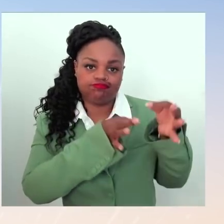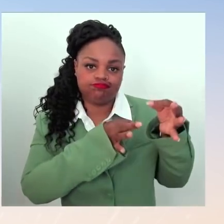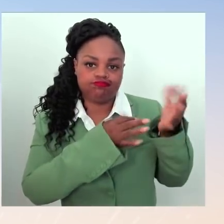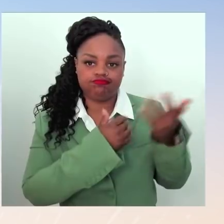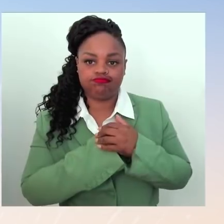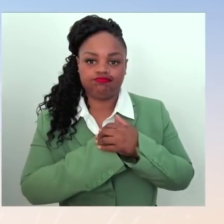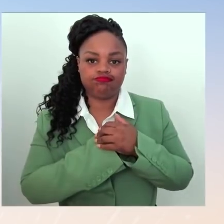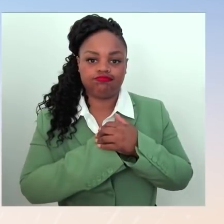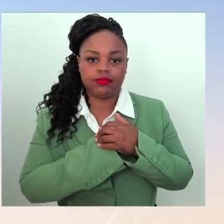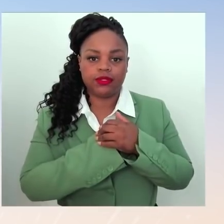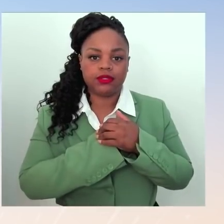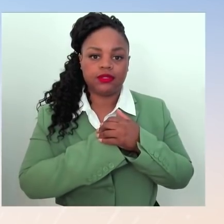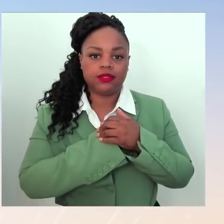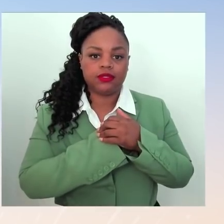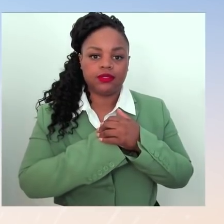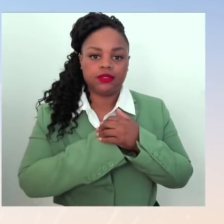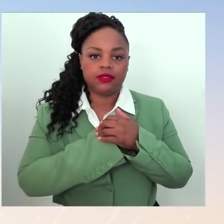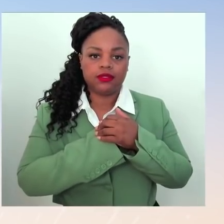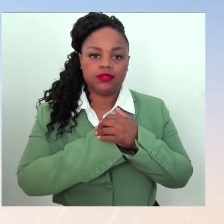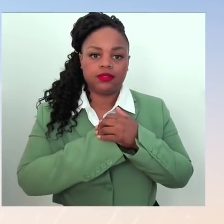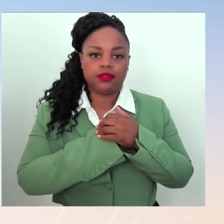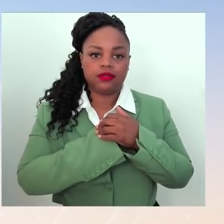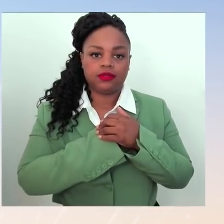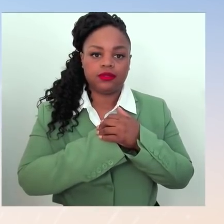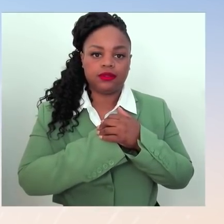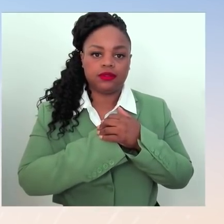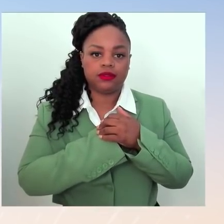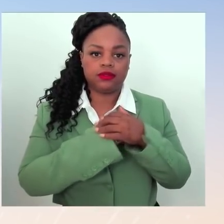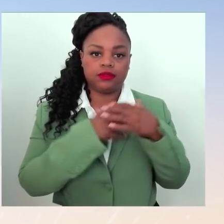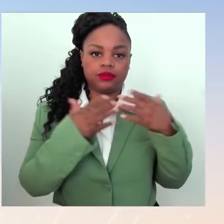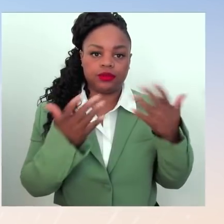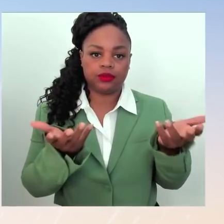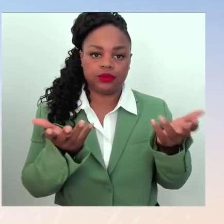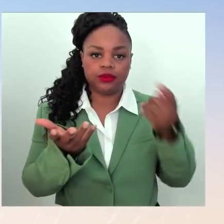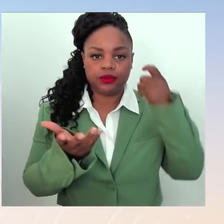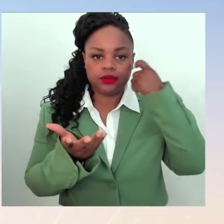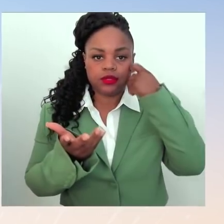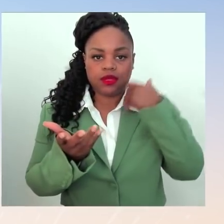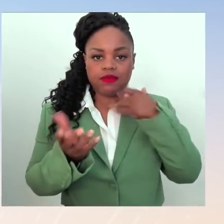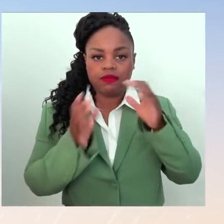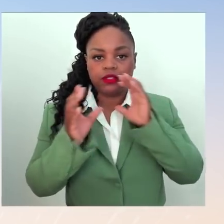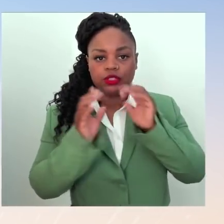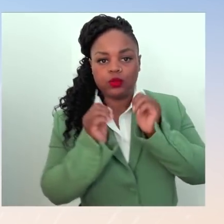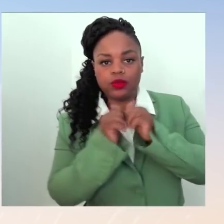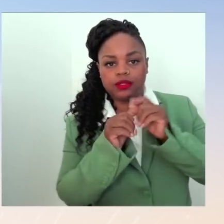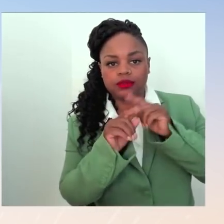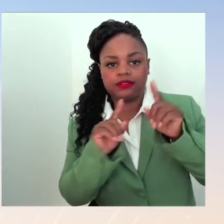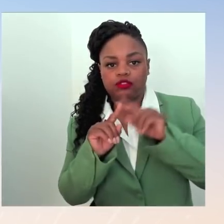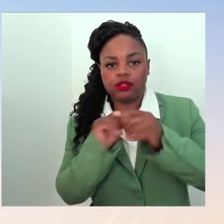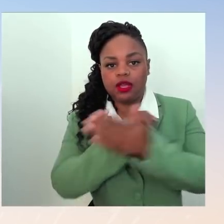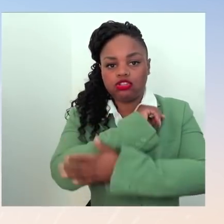And given the conversation we've had earlier about Iran, Venezuela, and Saudi Arabia, the President, as a candidate, said in November of 2019, of Saudi Arabia --